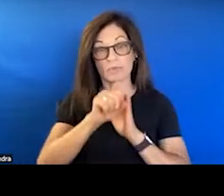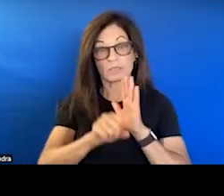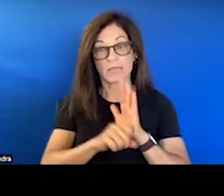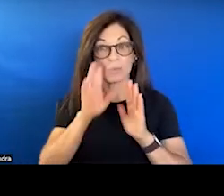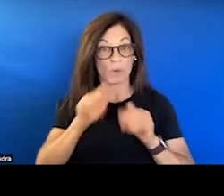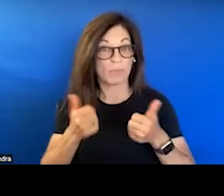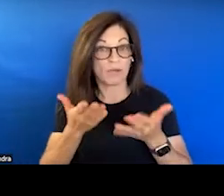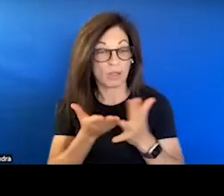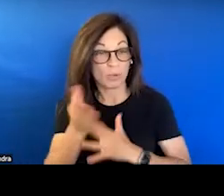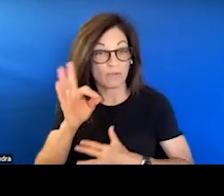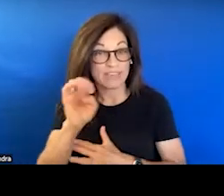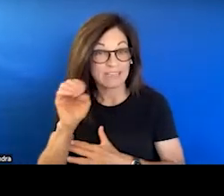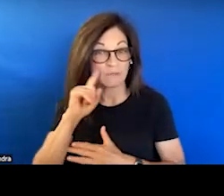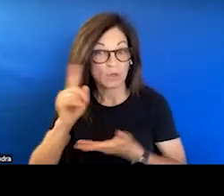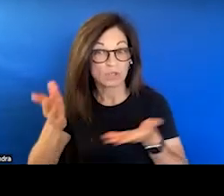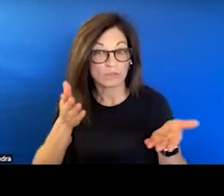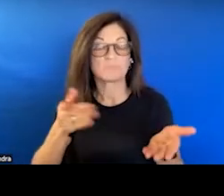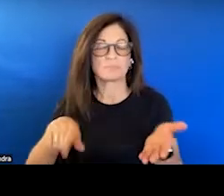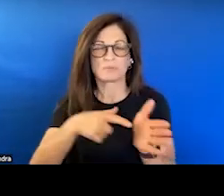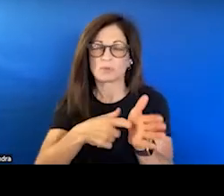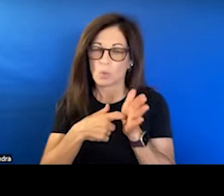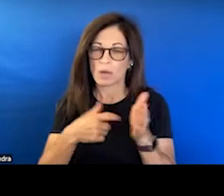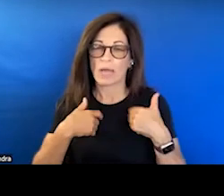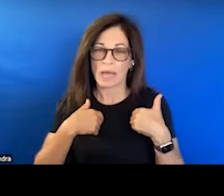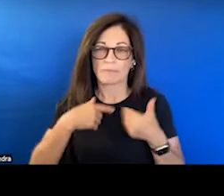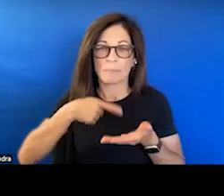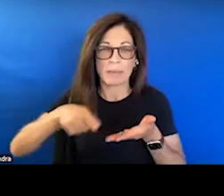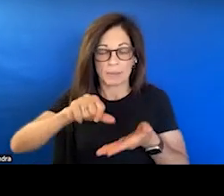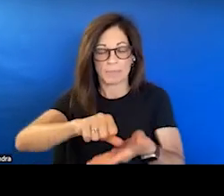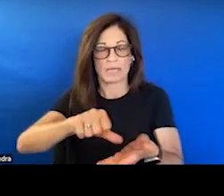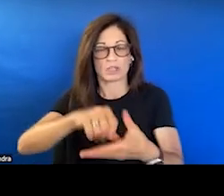FEE FOR SERVICE. THEY'RE REQUIRED TO HAVE PAYMENT PAGES IN THE STATE PLAN. AND,